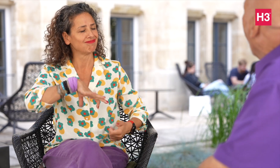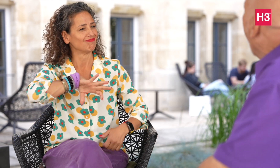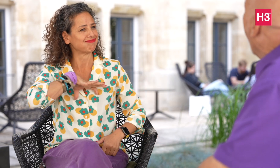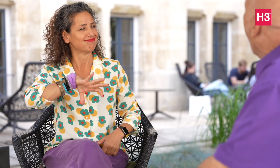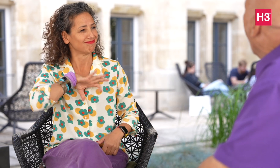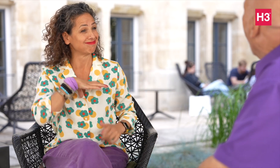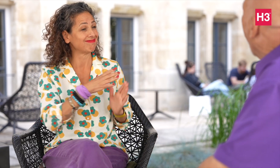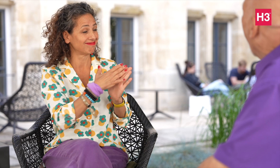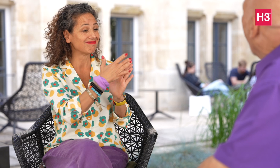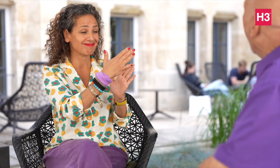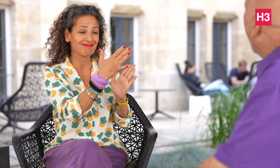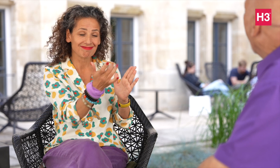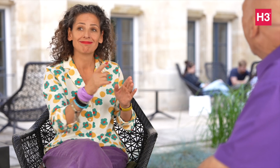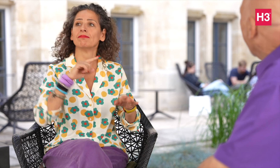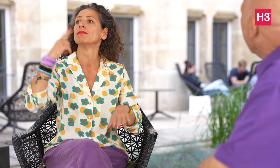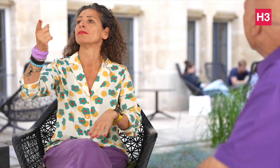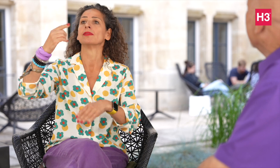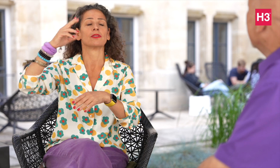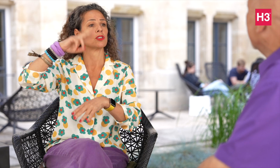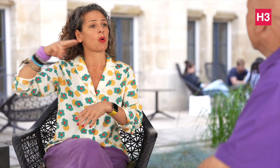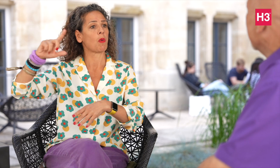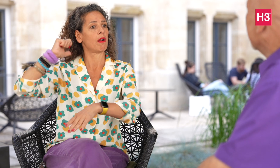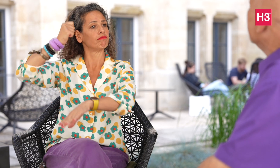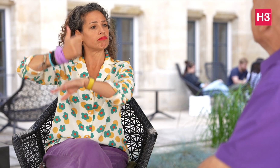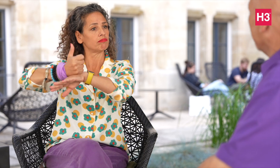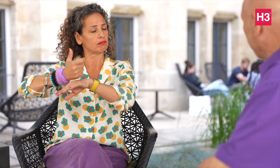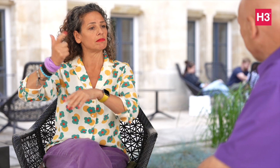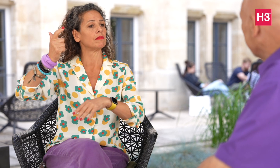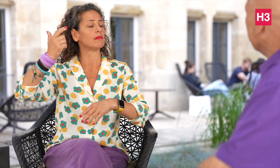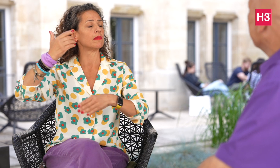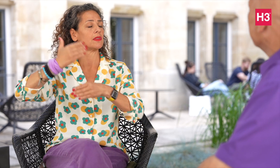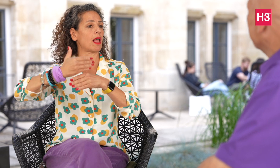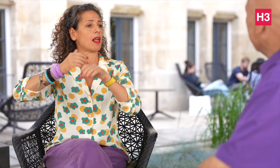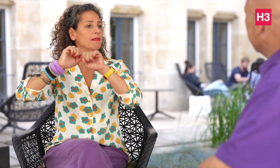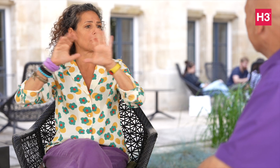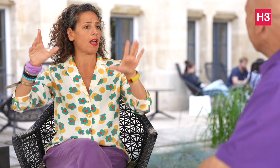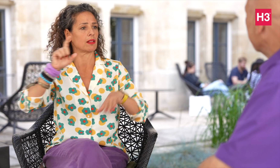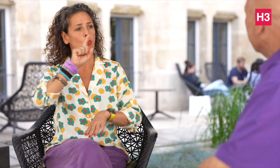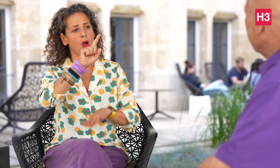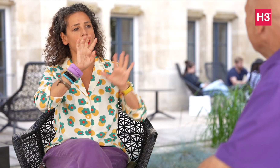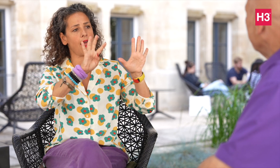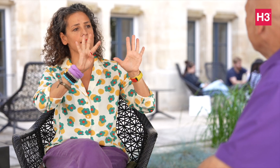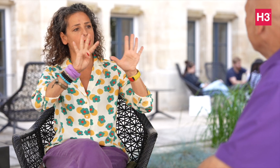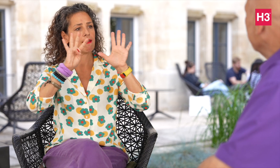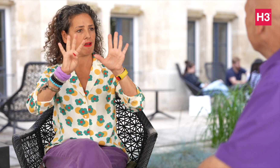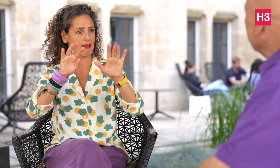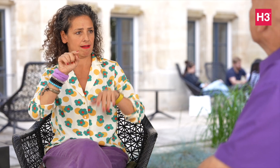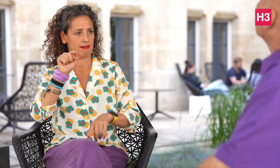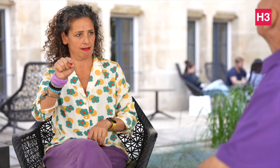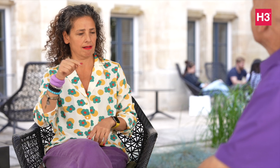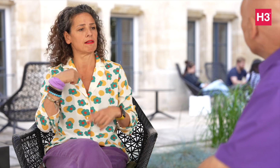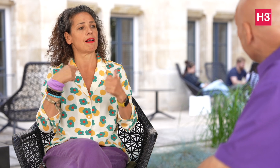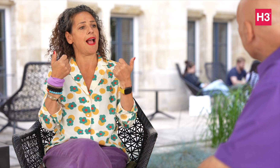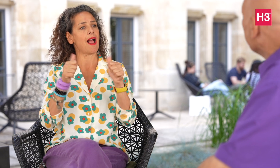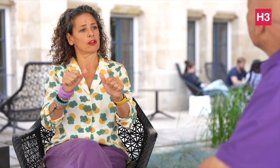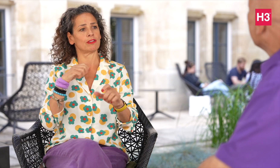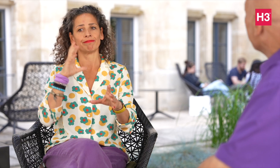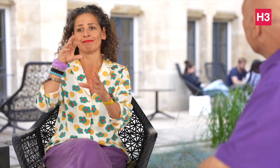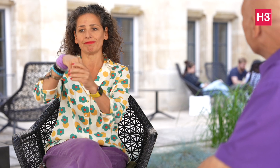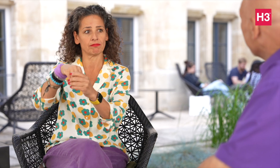even winning medals. In 1999, I was accepted into a newly founded theater in Norway,